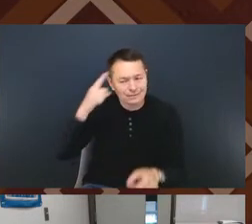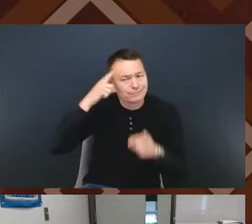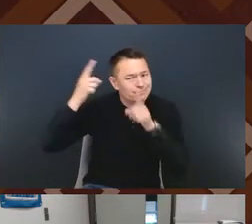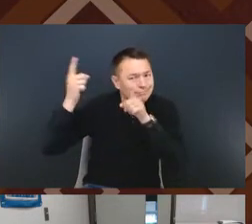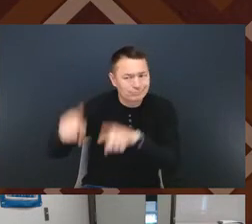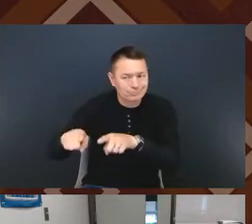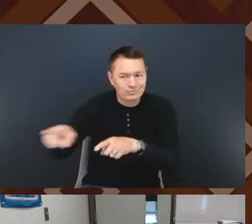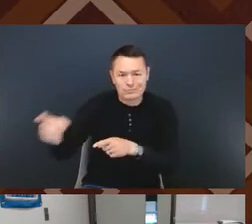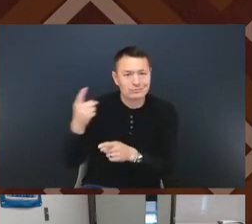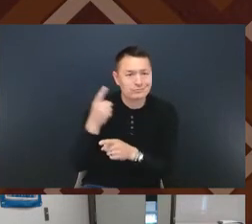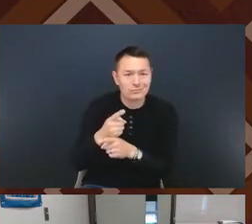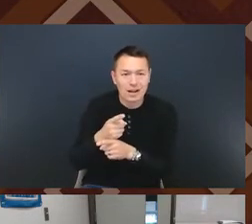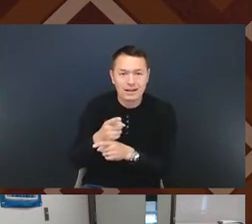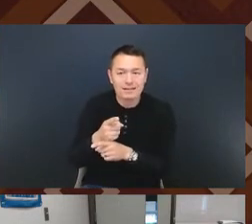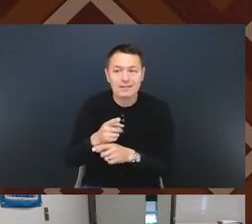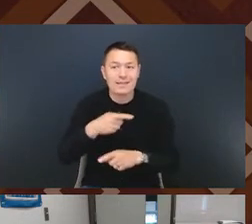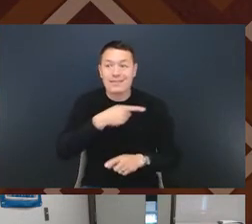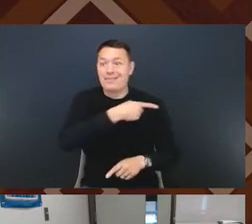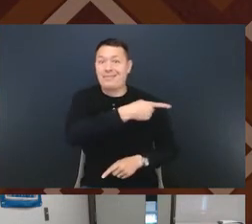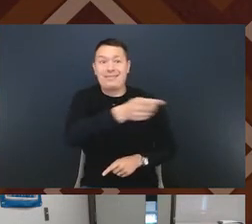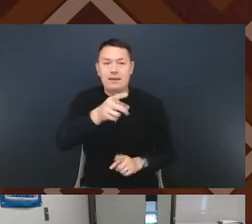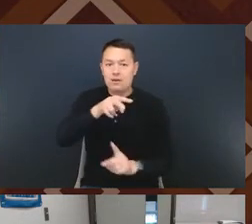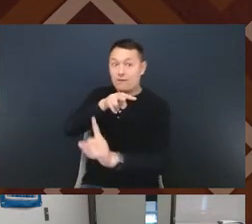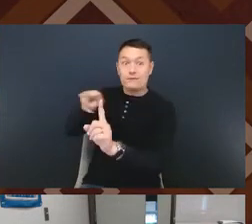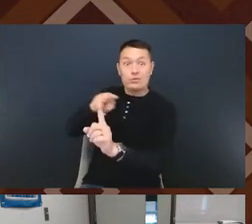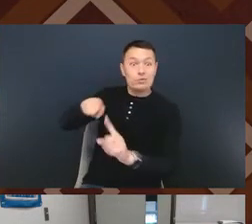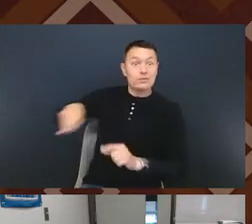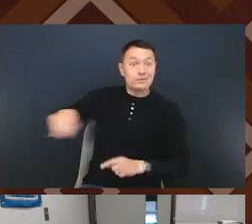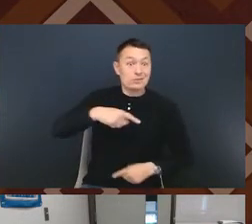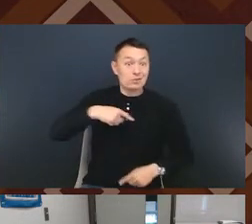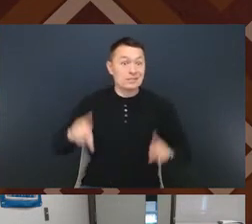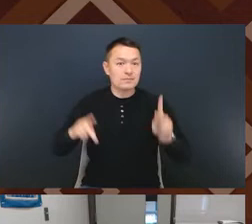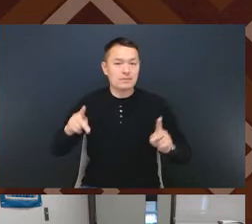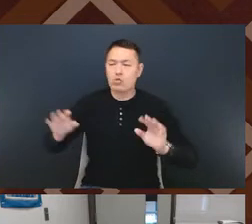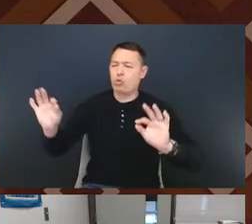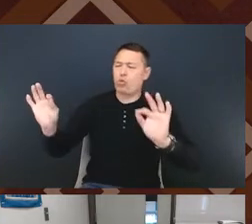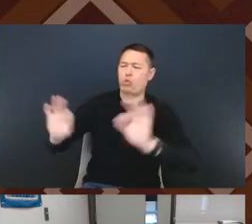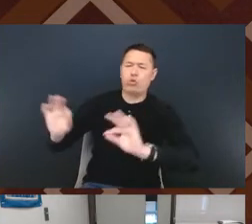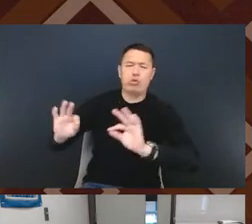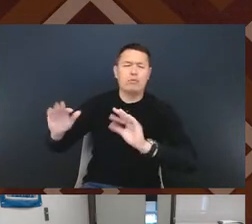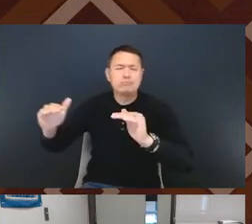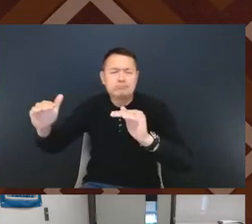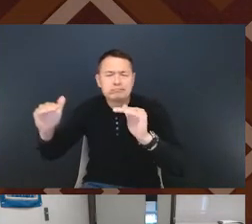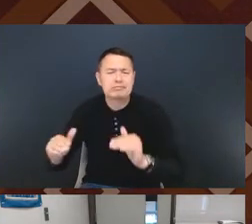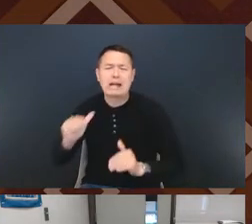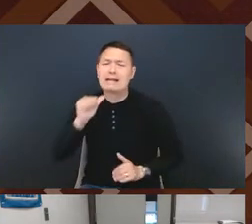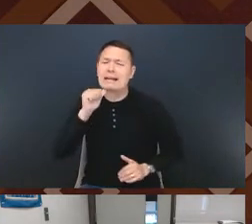less than human or subhuman, that fits in with the jury,